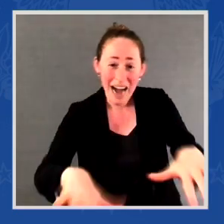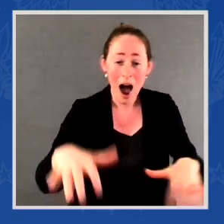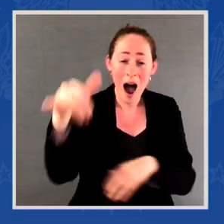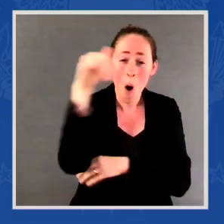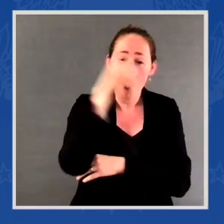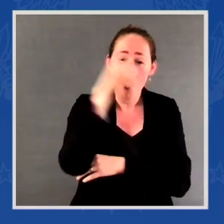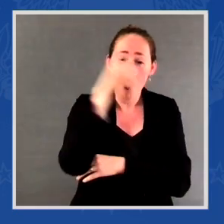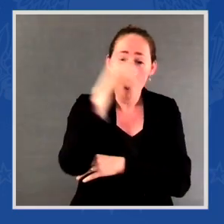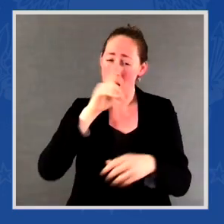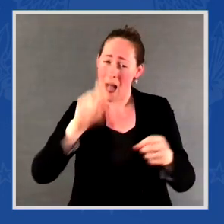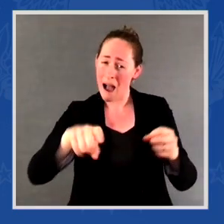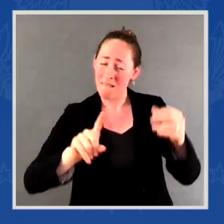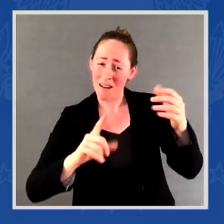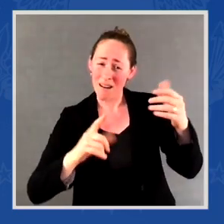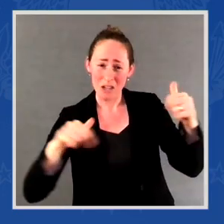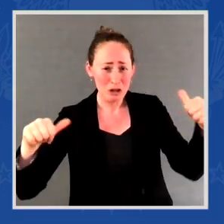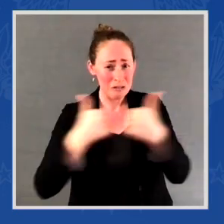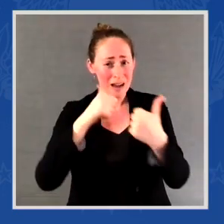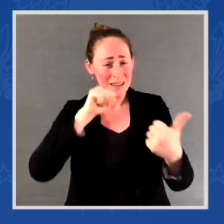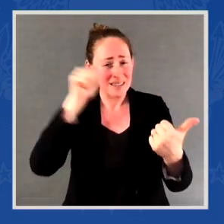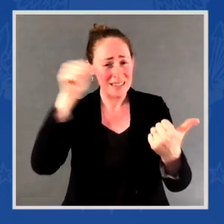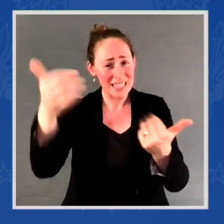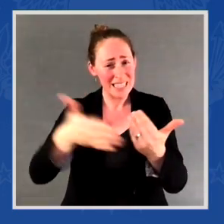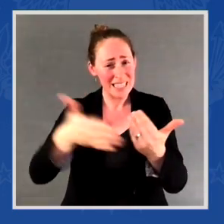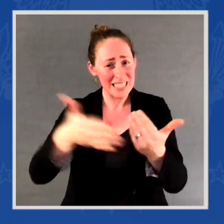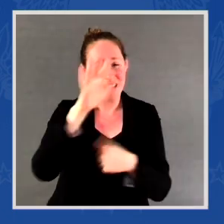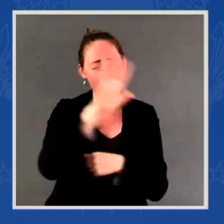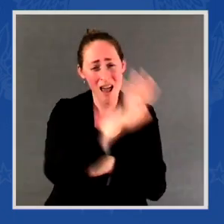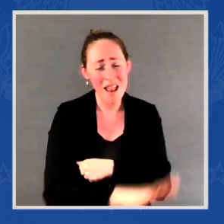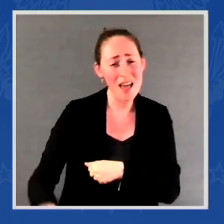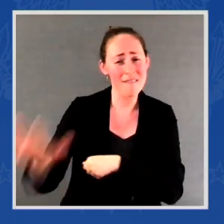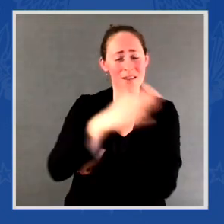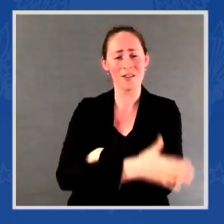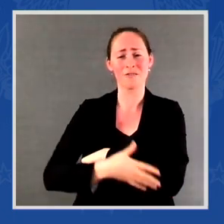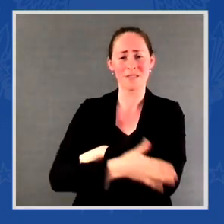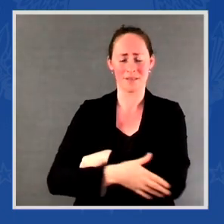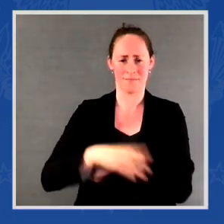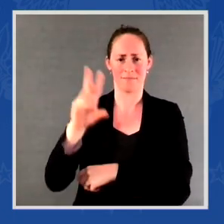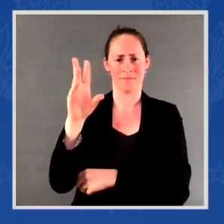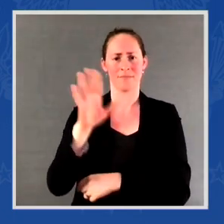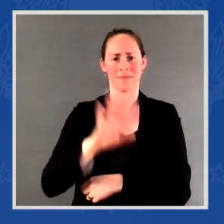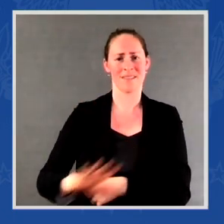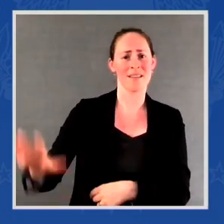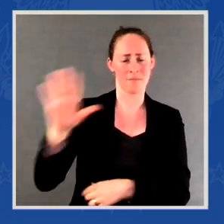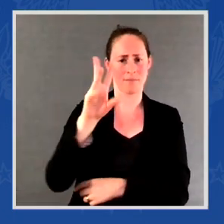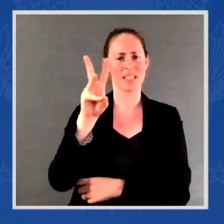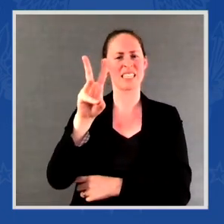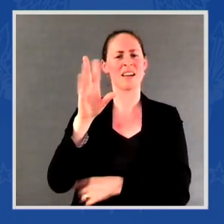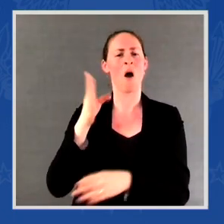More than 660 National Guard members have supported the COVID-19 response here in North Carolina.